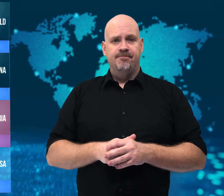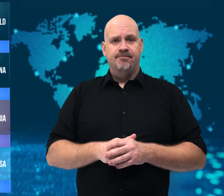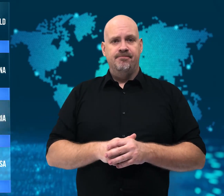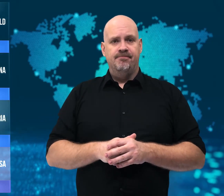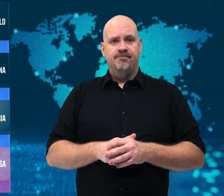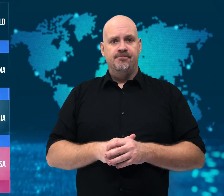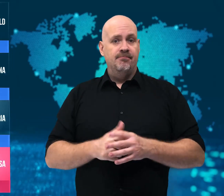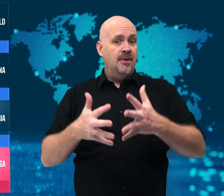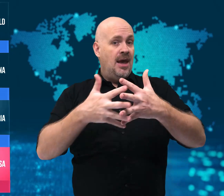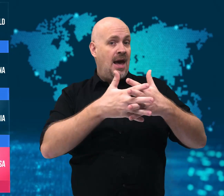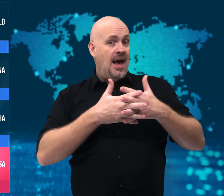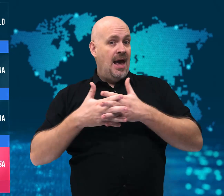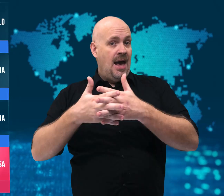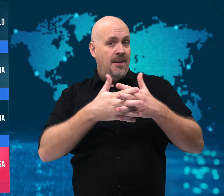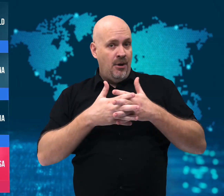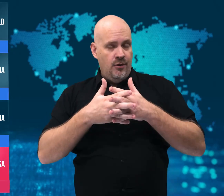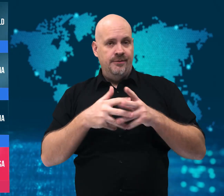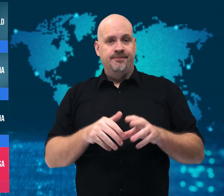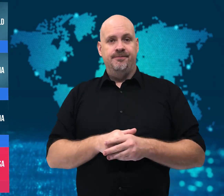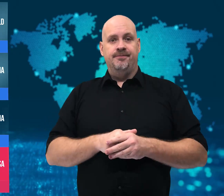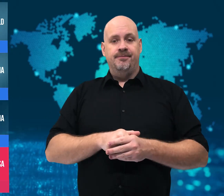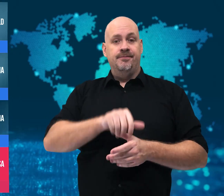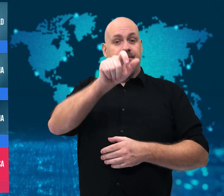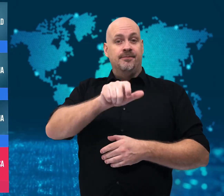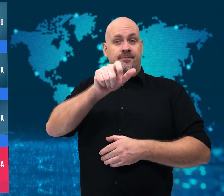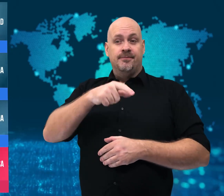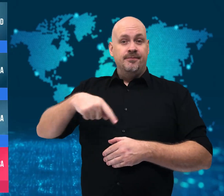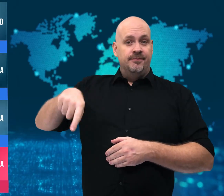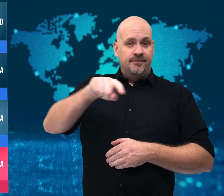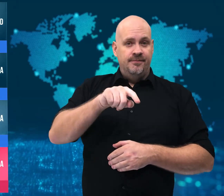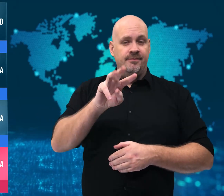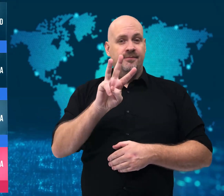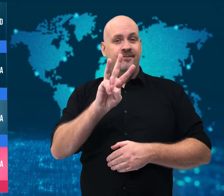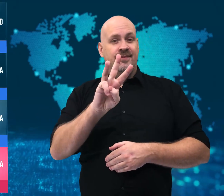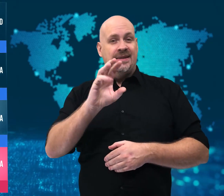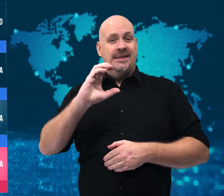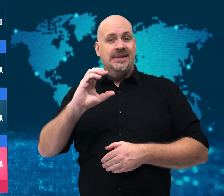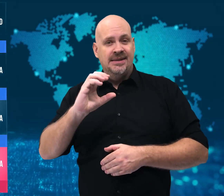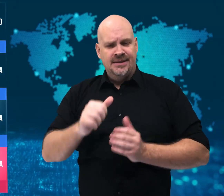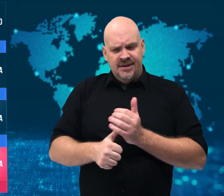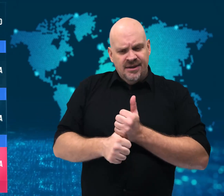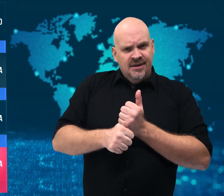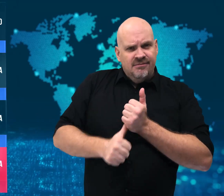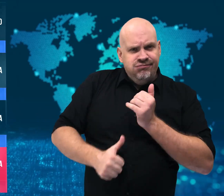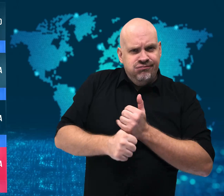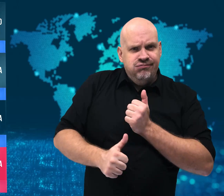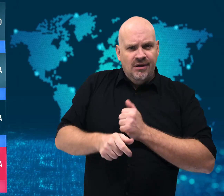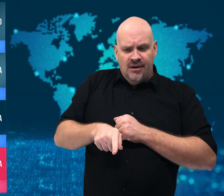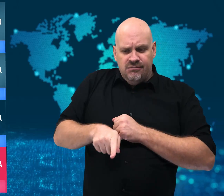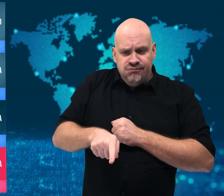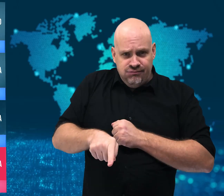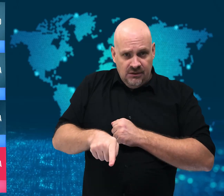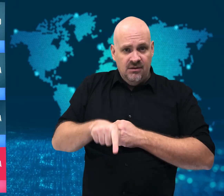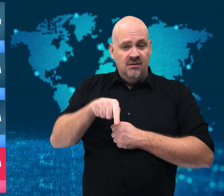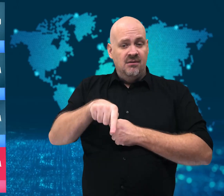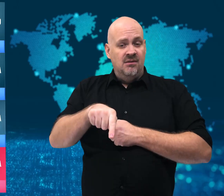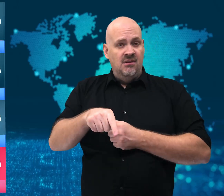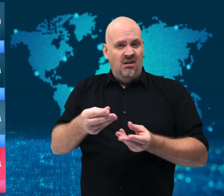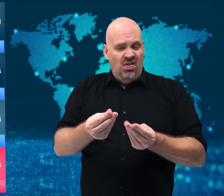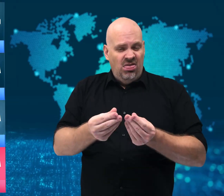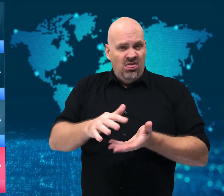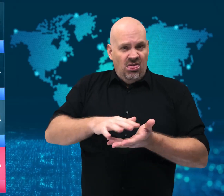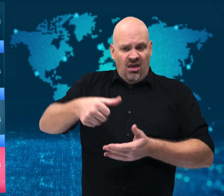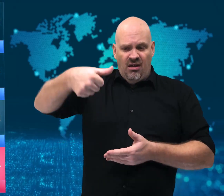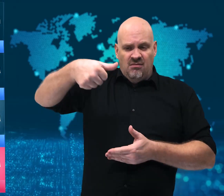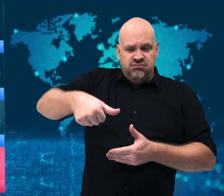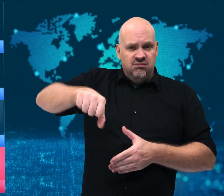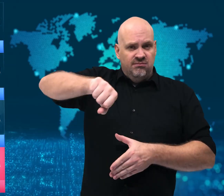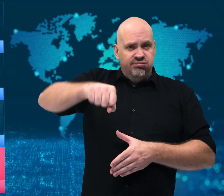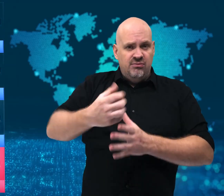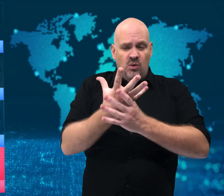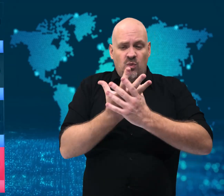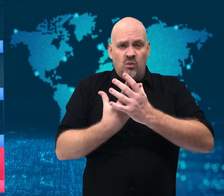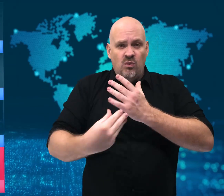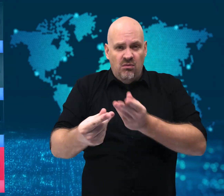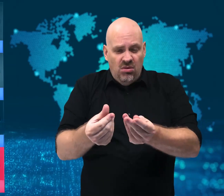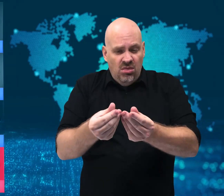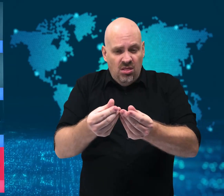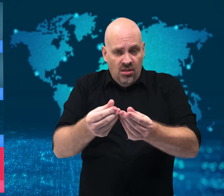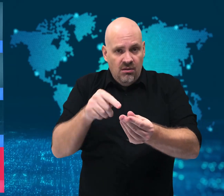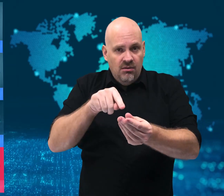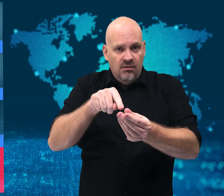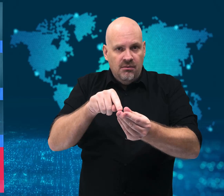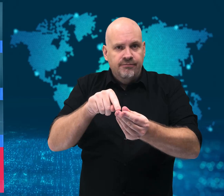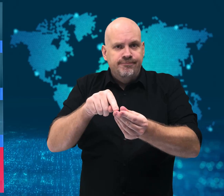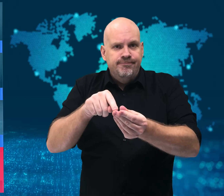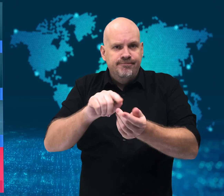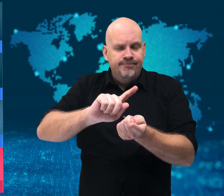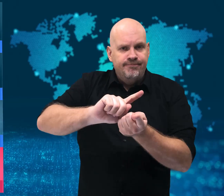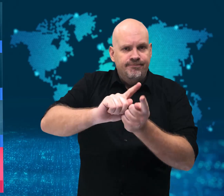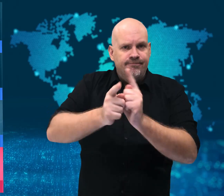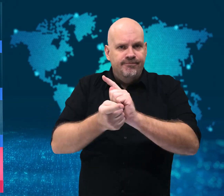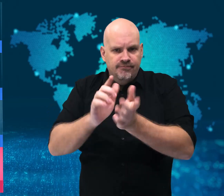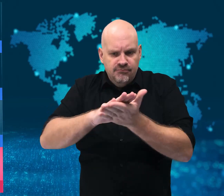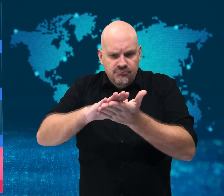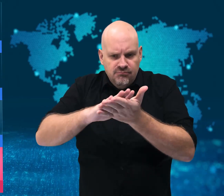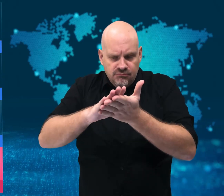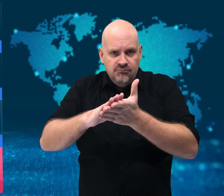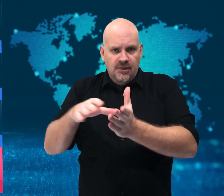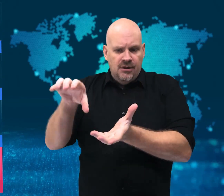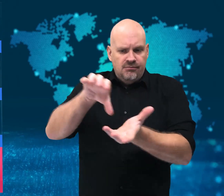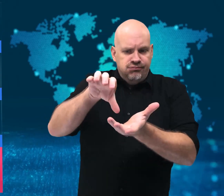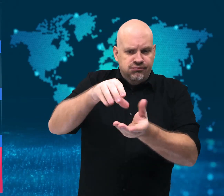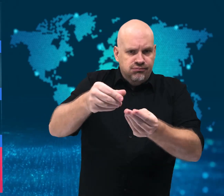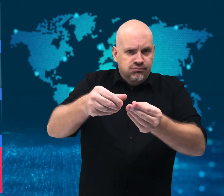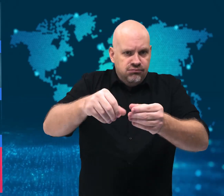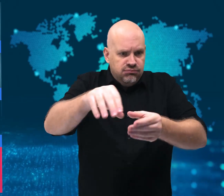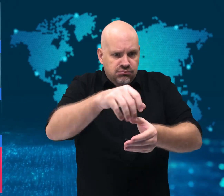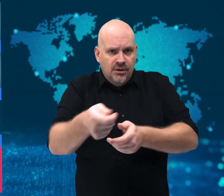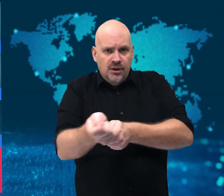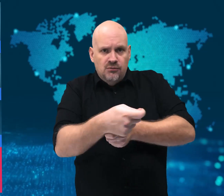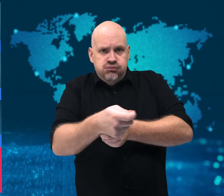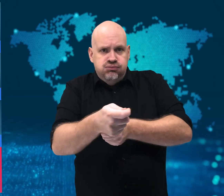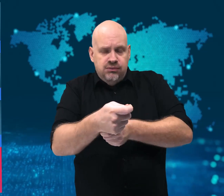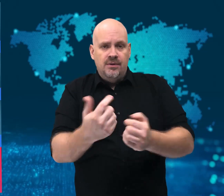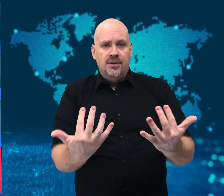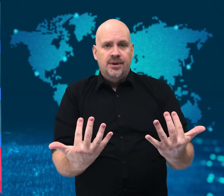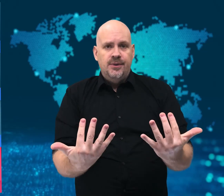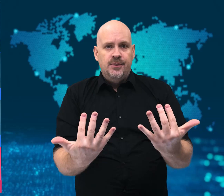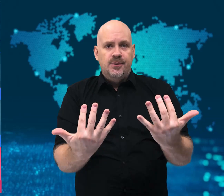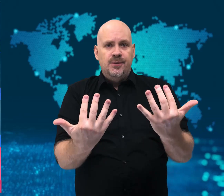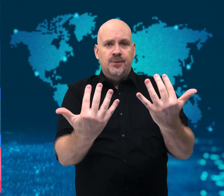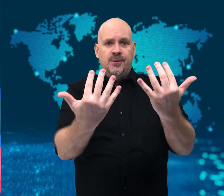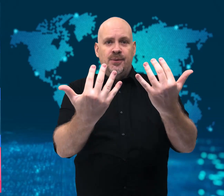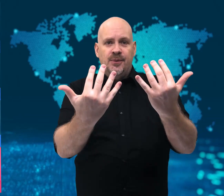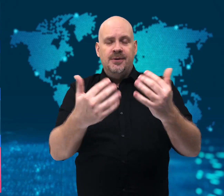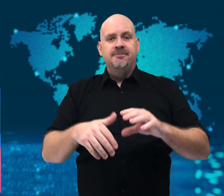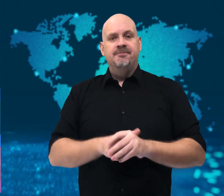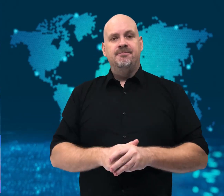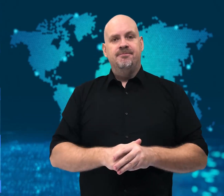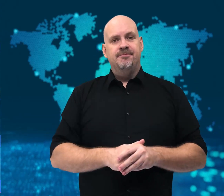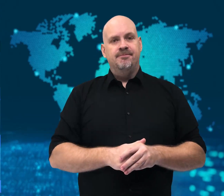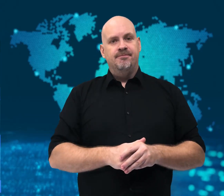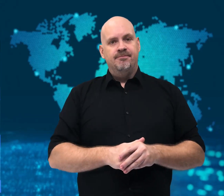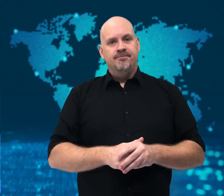Using human poo for fertilizer.